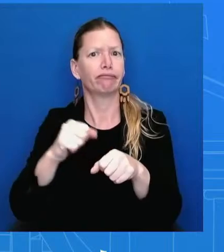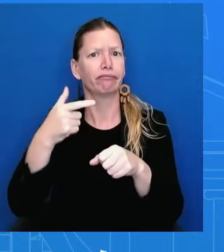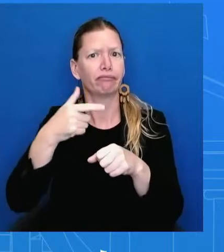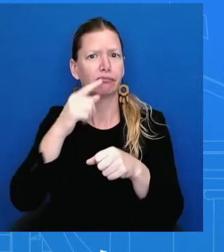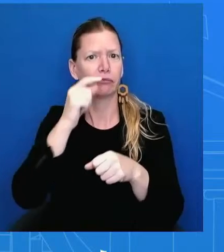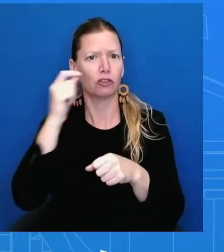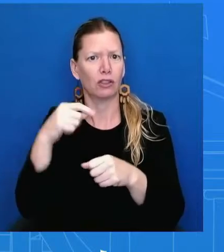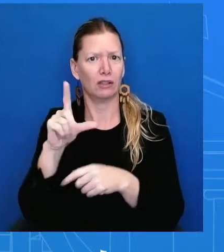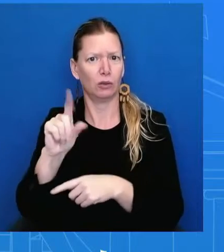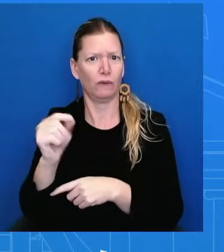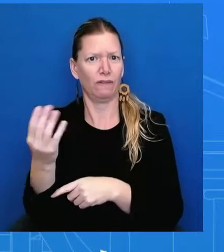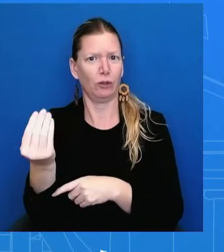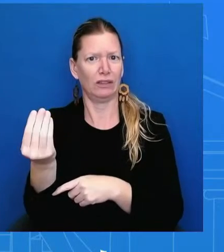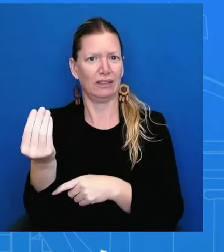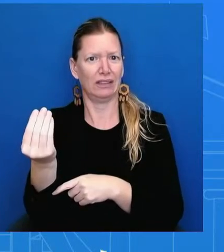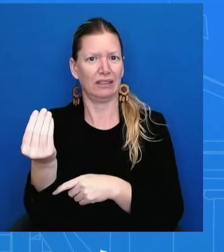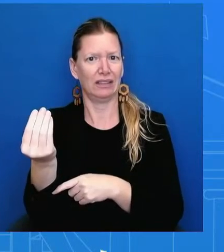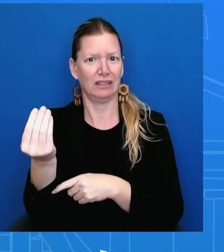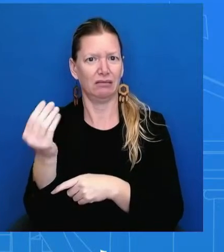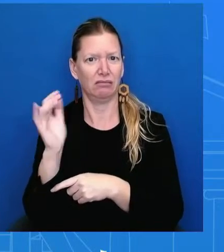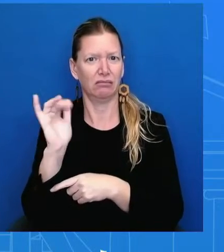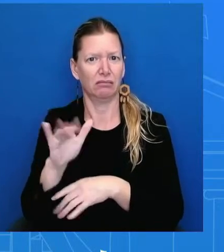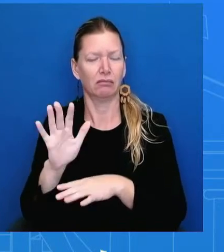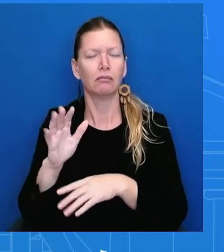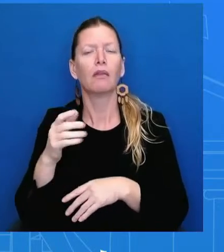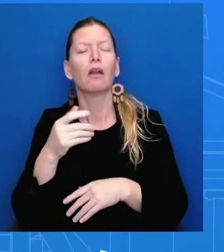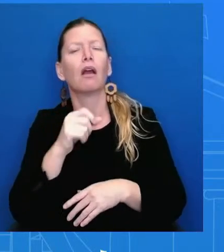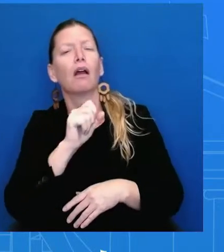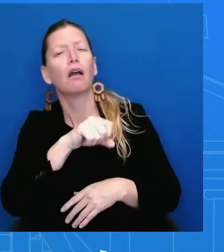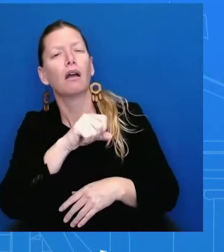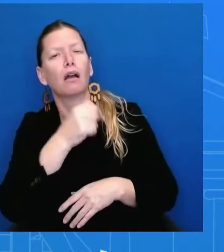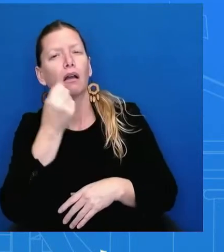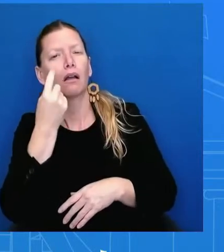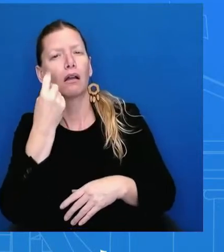I think we're -- we're all in agreement, just given the amount of arms and so forth -- Mr. Kirby: No argument. The Press: -- going in.